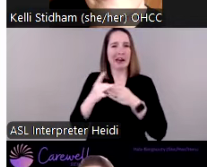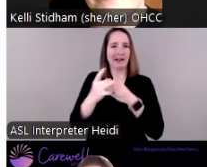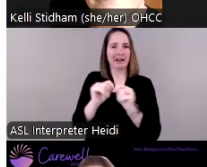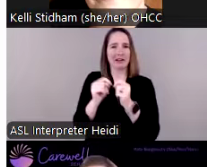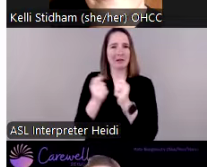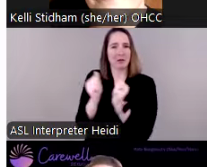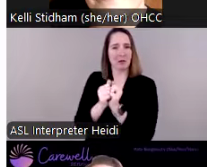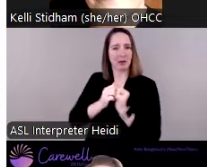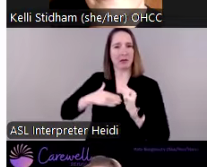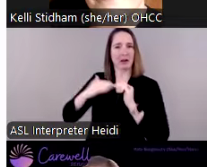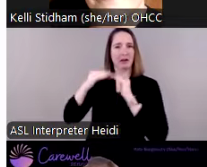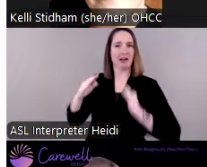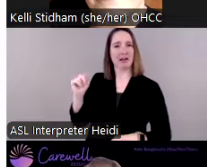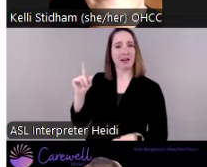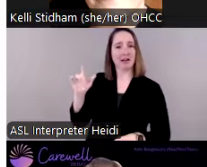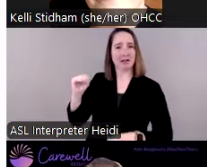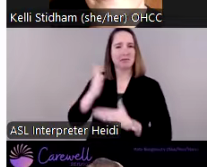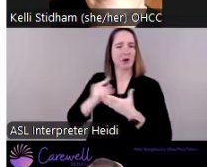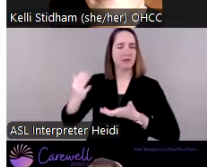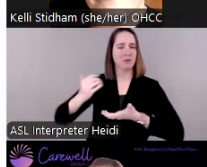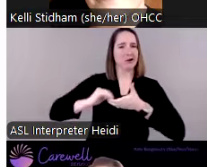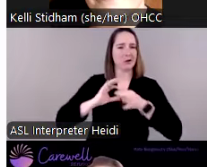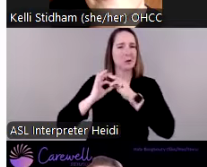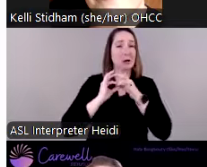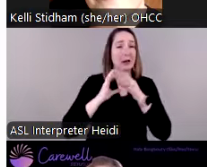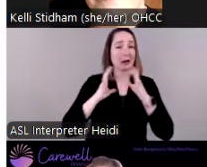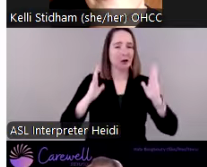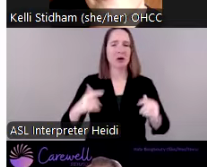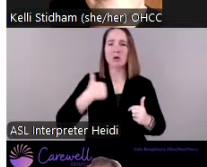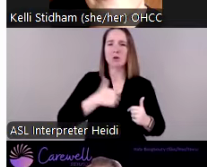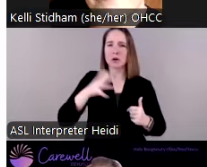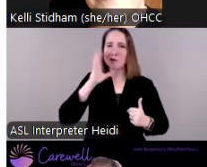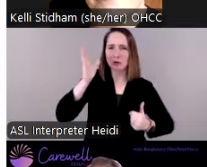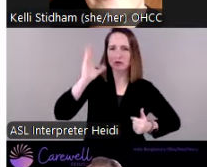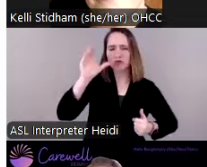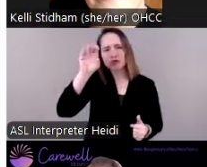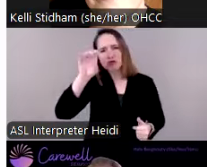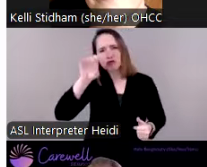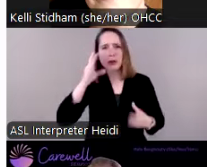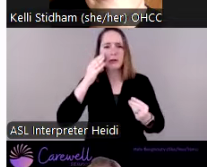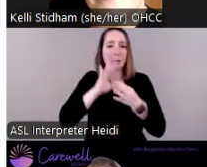Adam who is part of the partnership coordinator. We're going to be